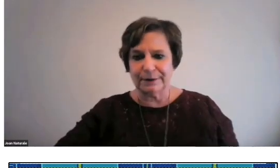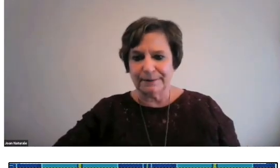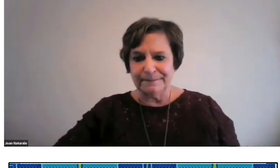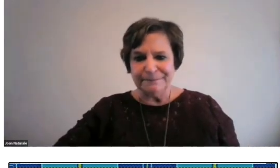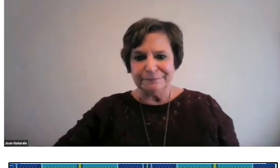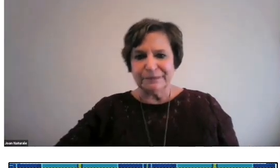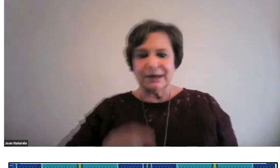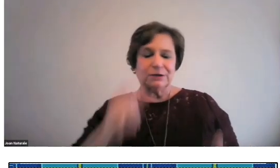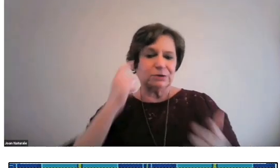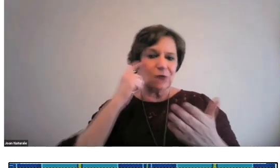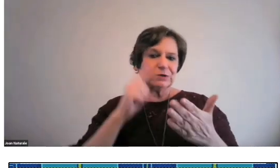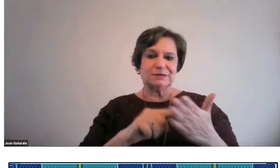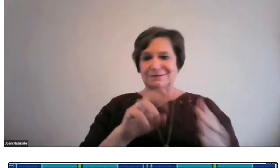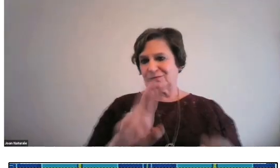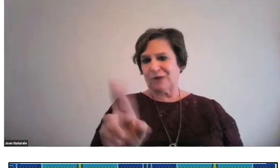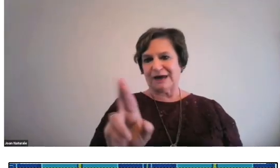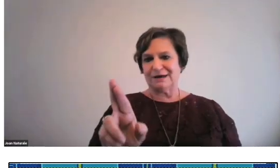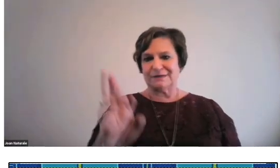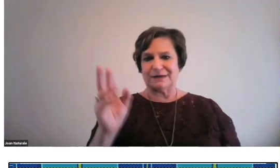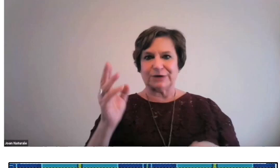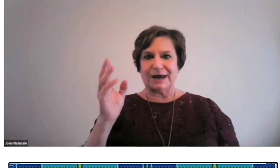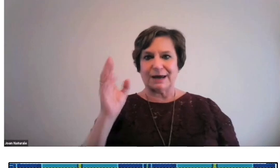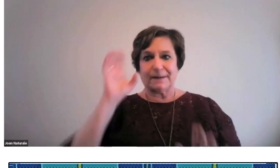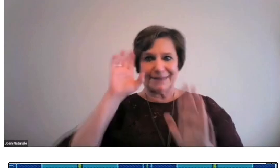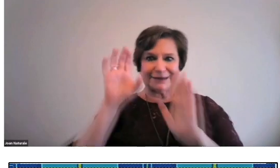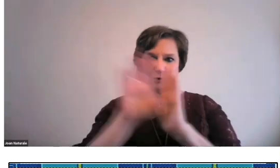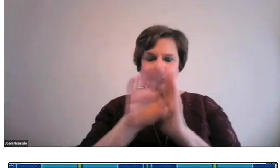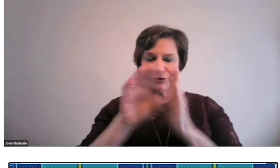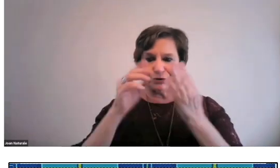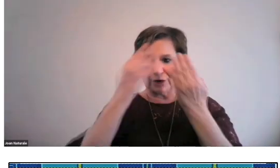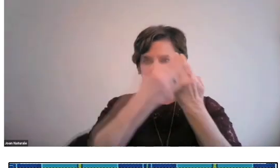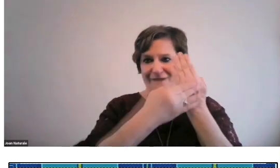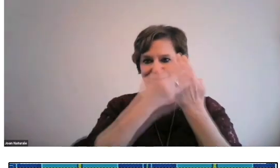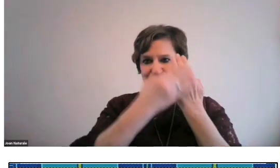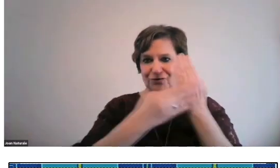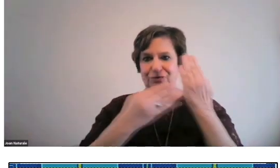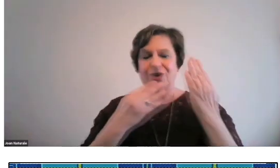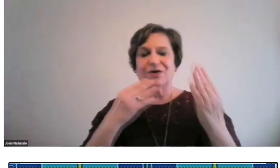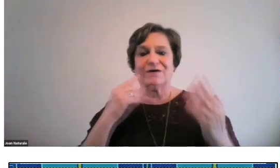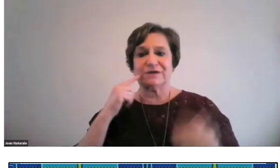You'll notice on the right, the cover picture.